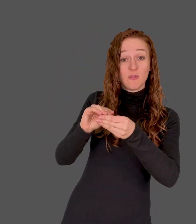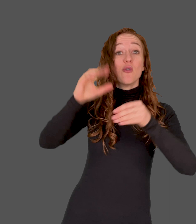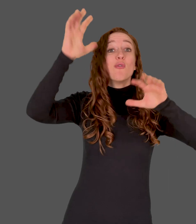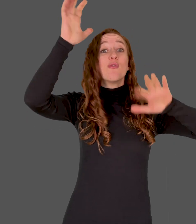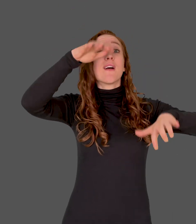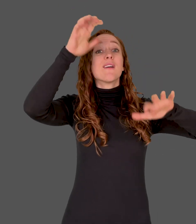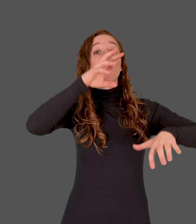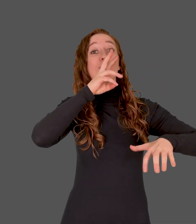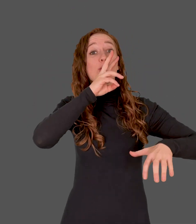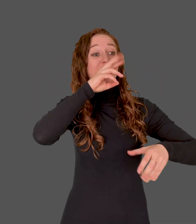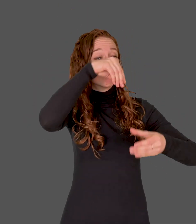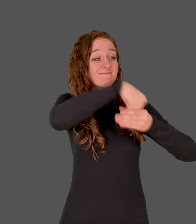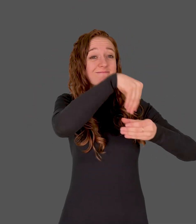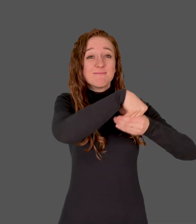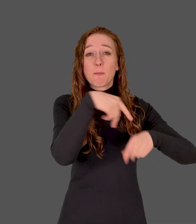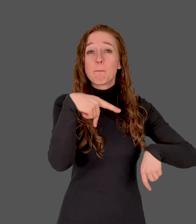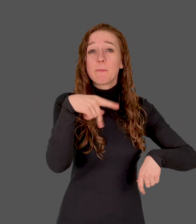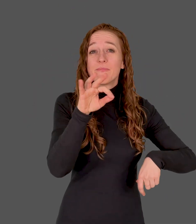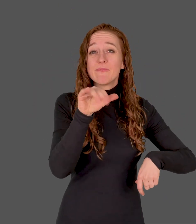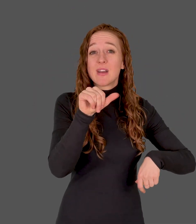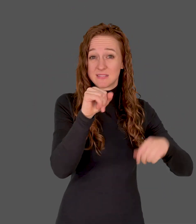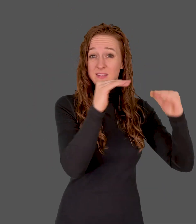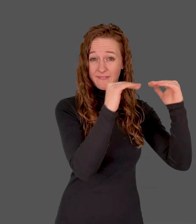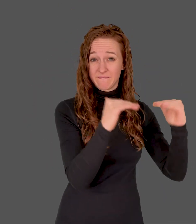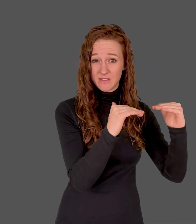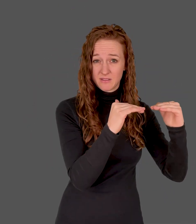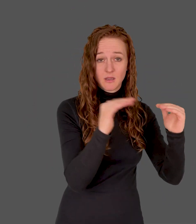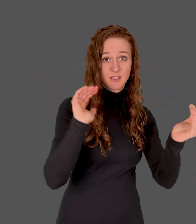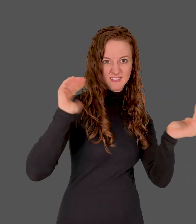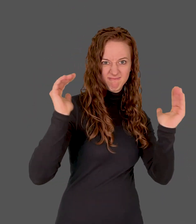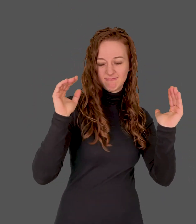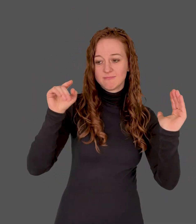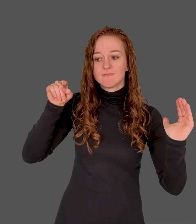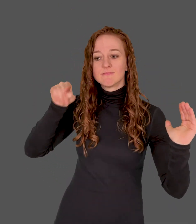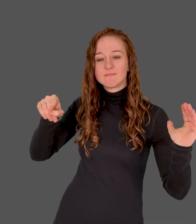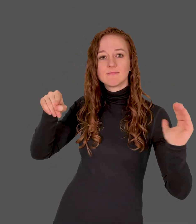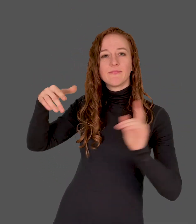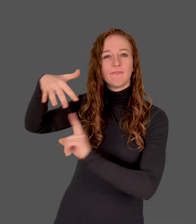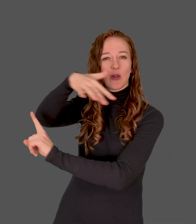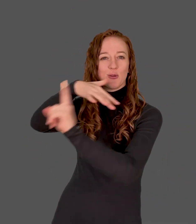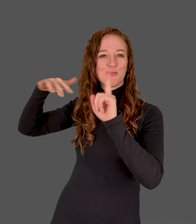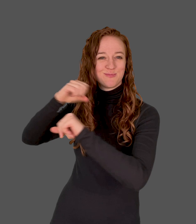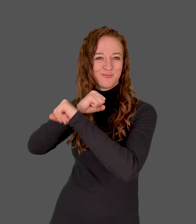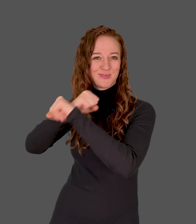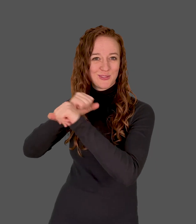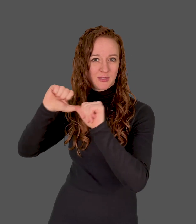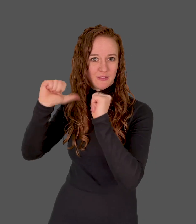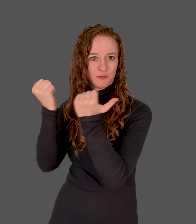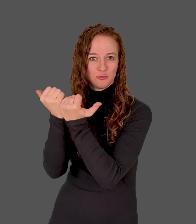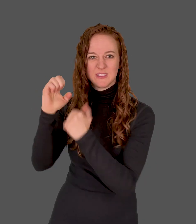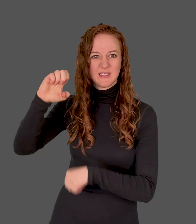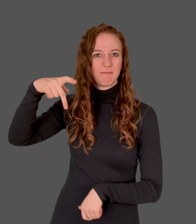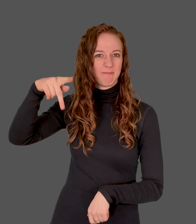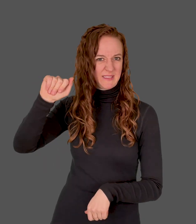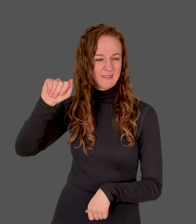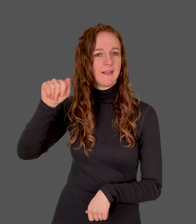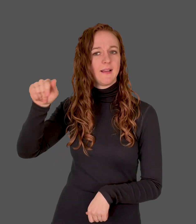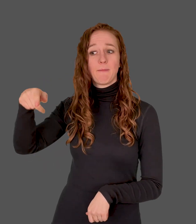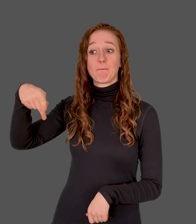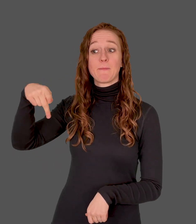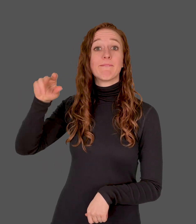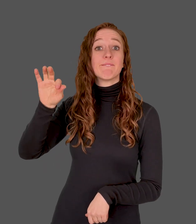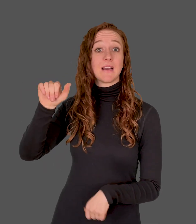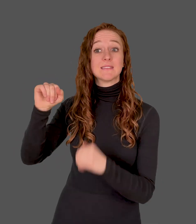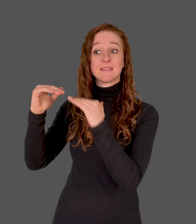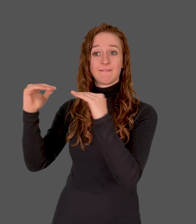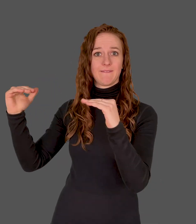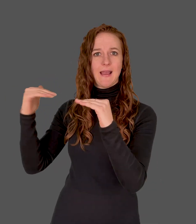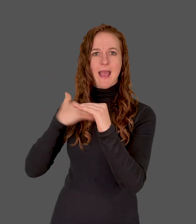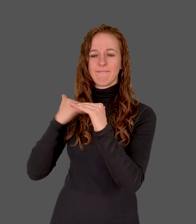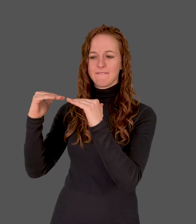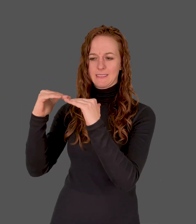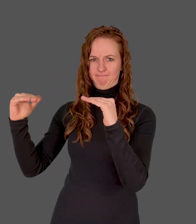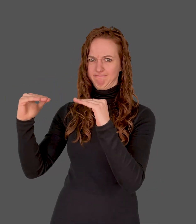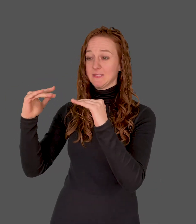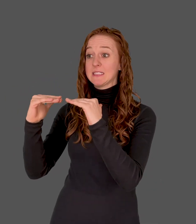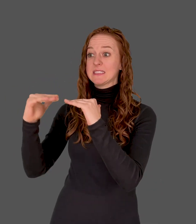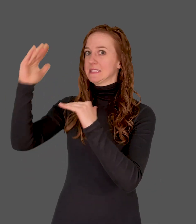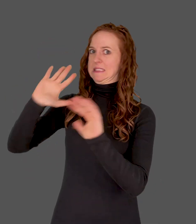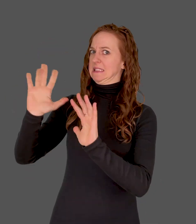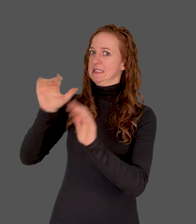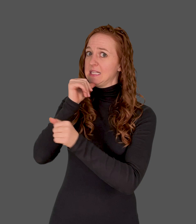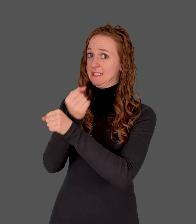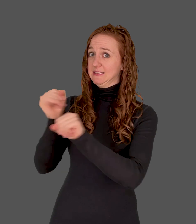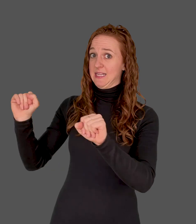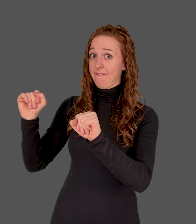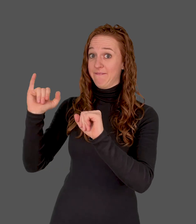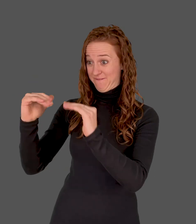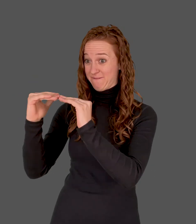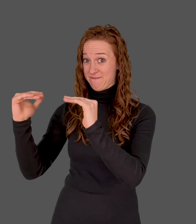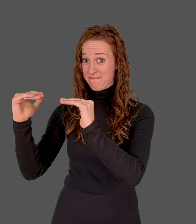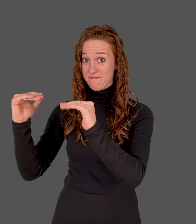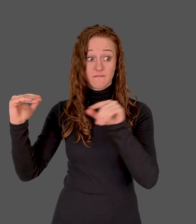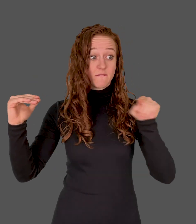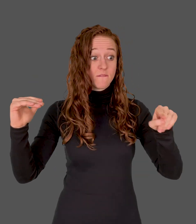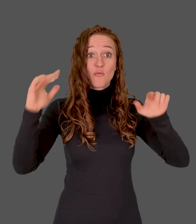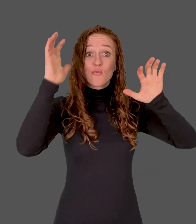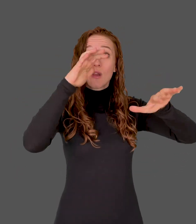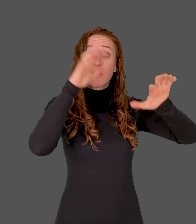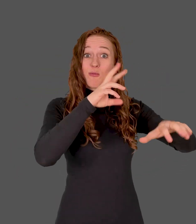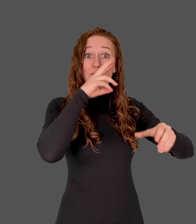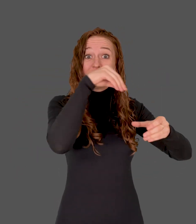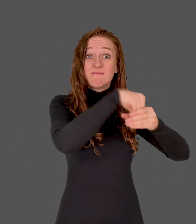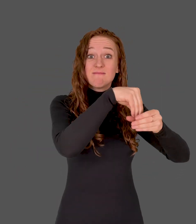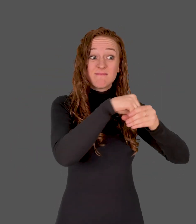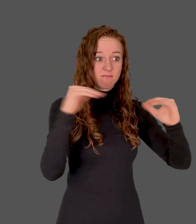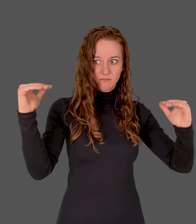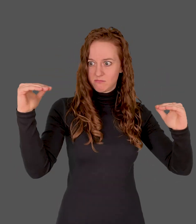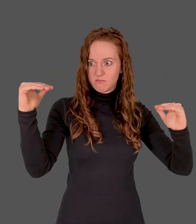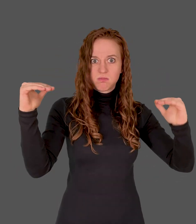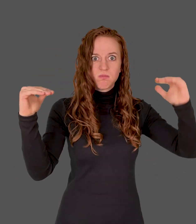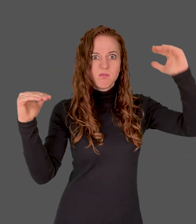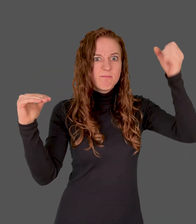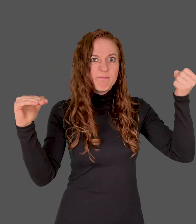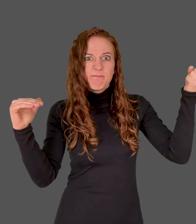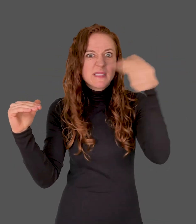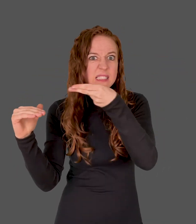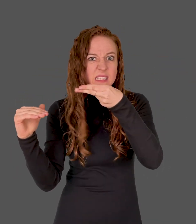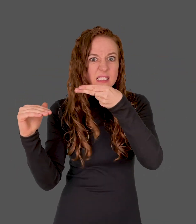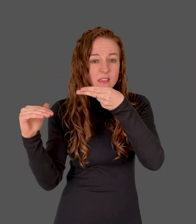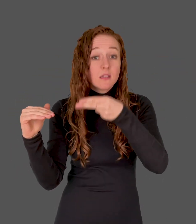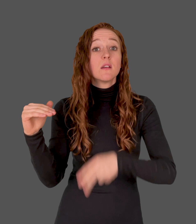PFAS levels in rainwater often greatly exceed US Environmental Protection Agency (EPA) advisory levels.